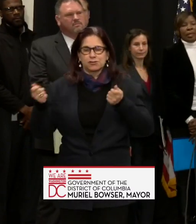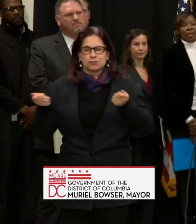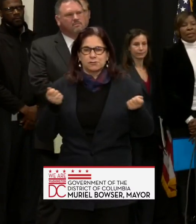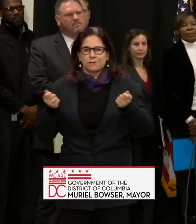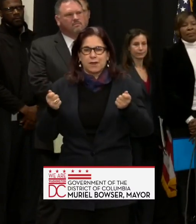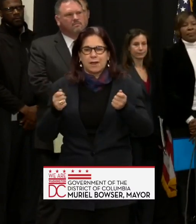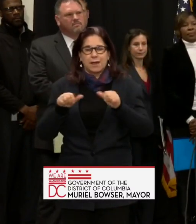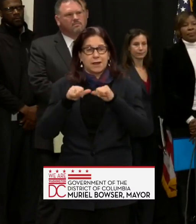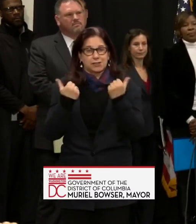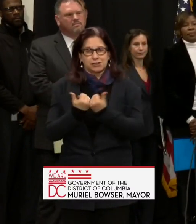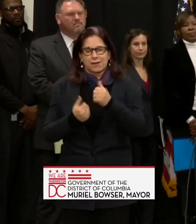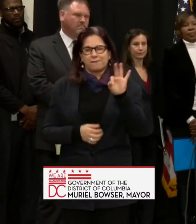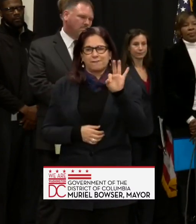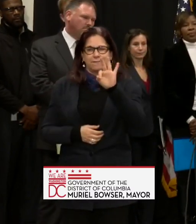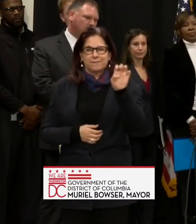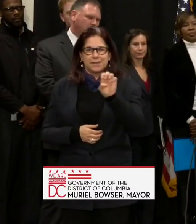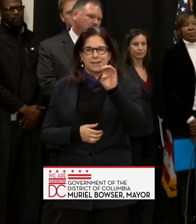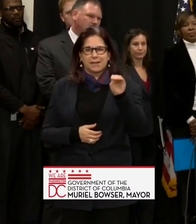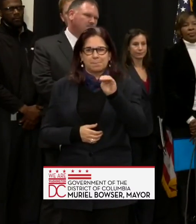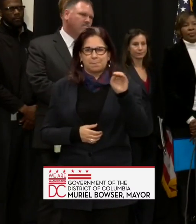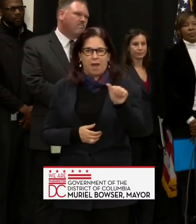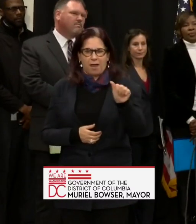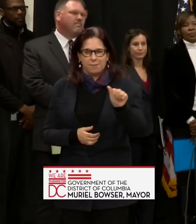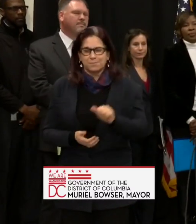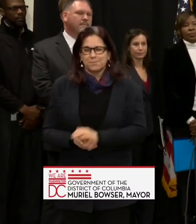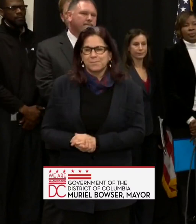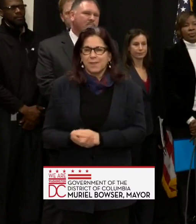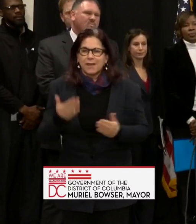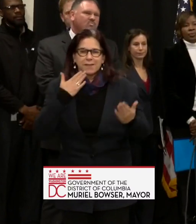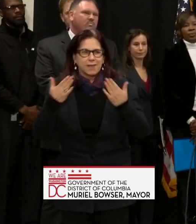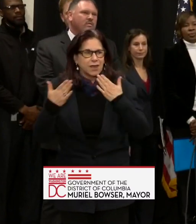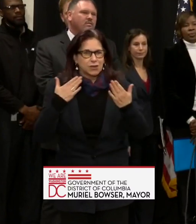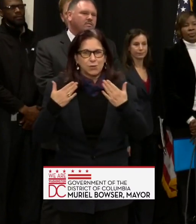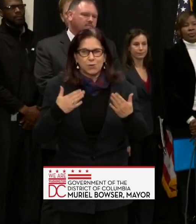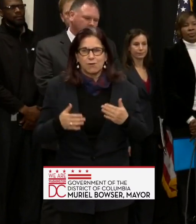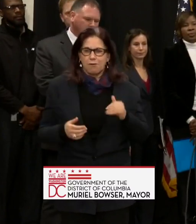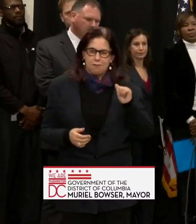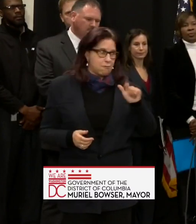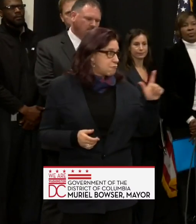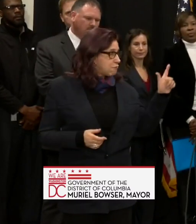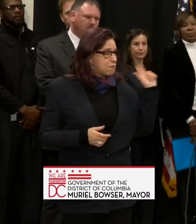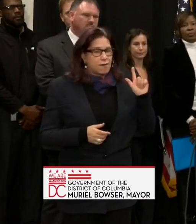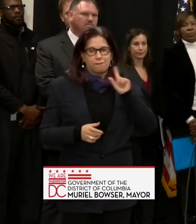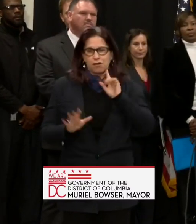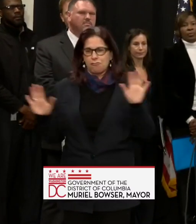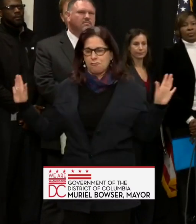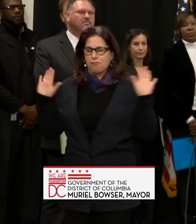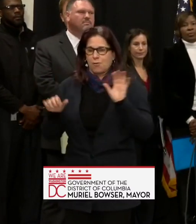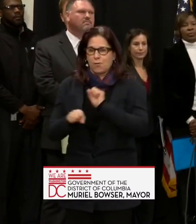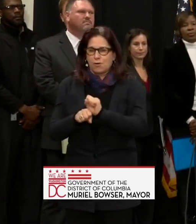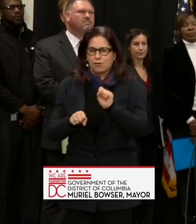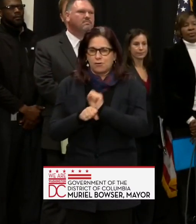SO LET ME THANK ALL OF THEM FOR THE WORK THAT THEY HAVE BEEN DOING IN PREPARATION FOR THE INAUGURATION.